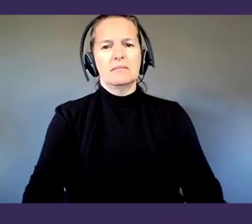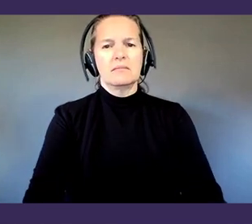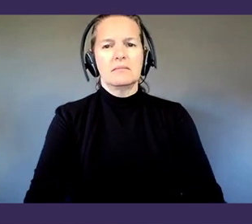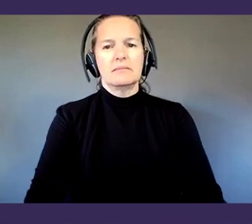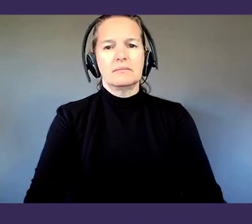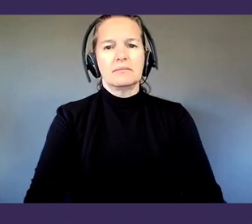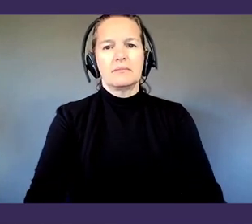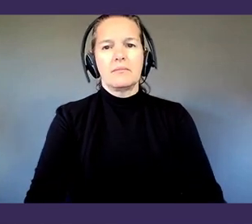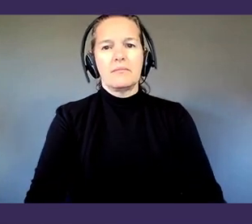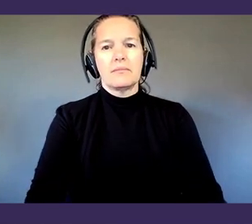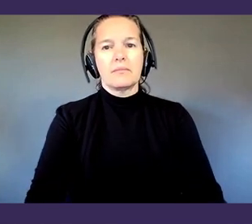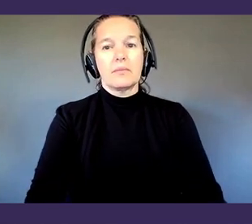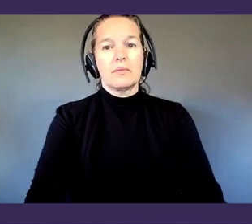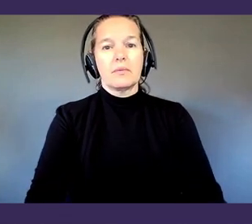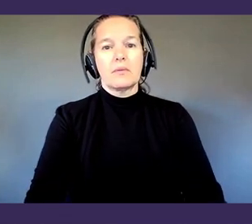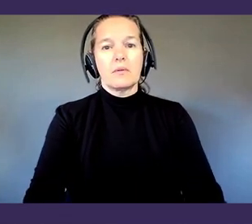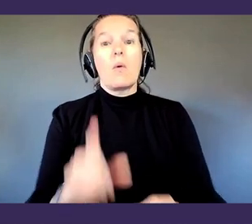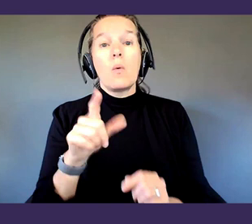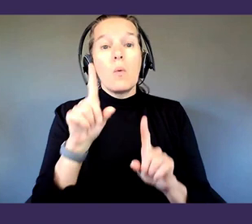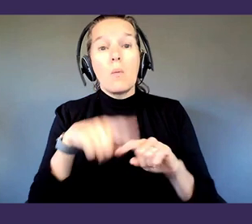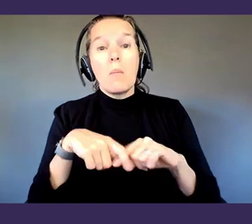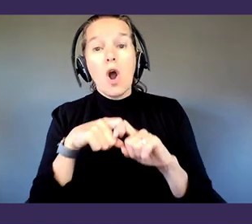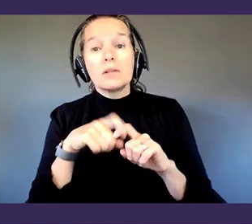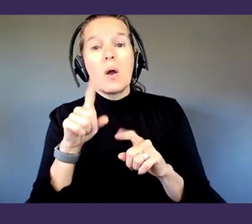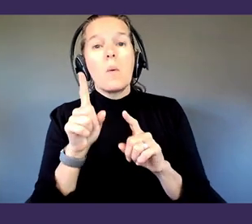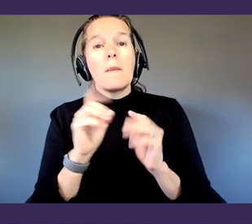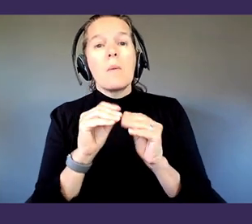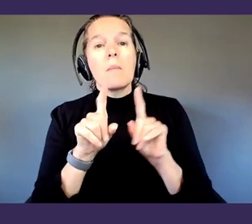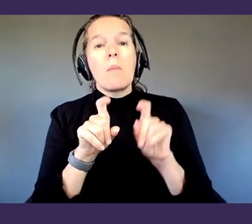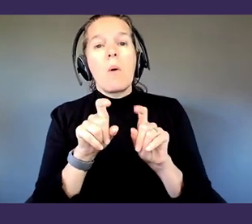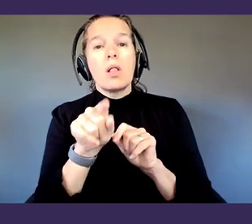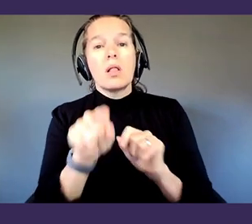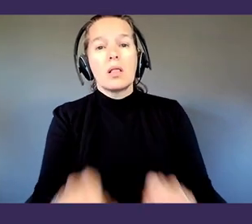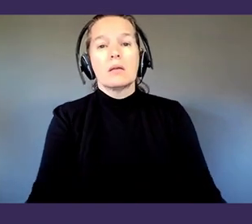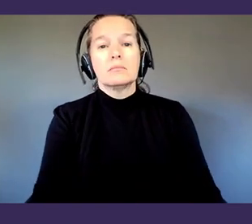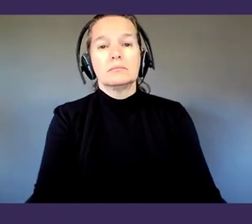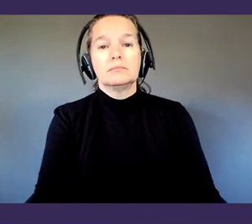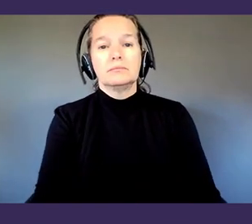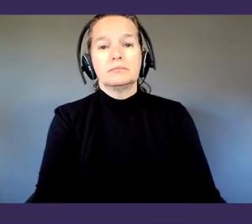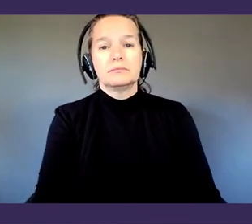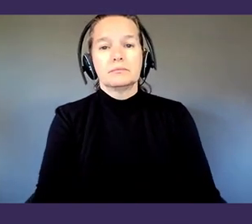We are actually gonna pause and do another poll question here. So this is Maddie speaking.